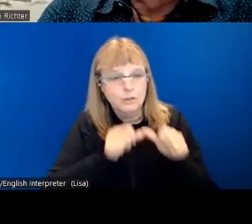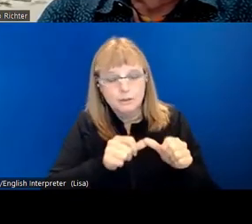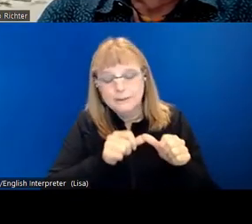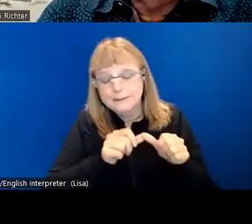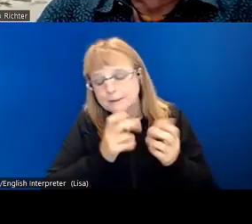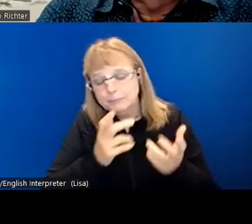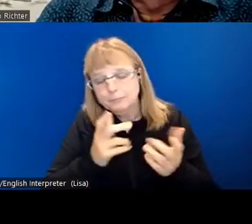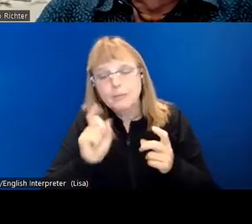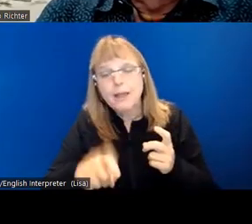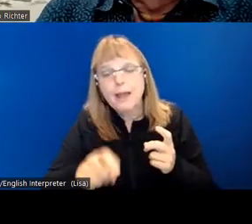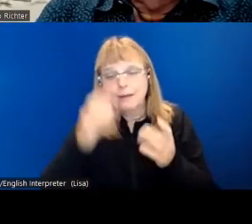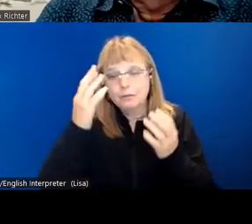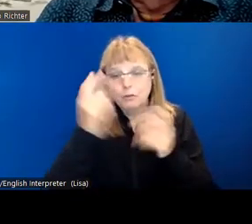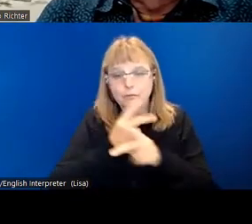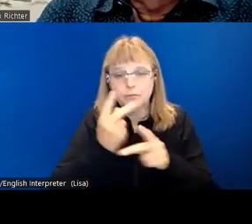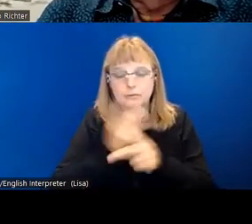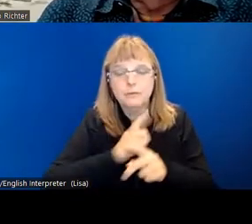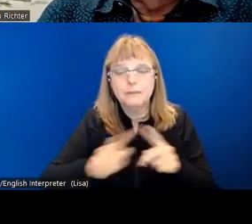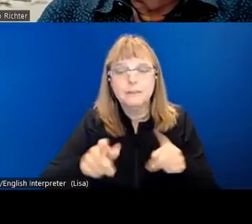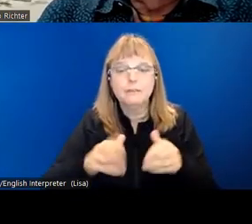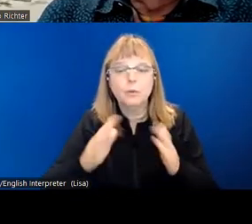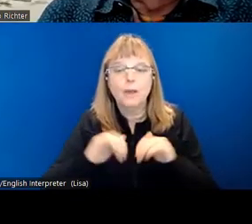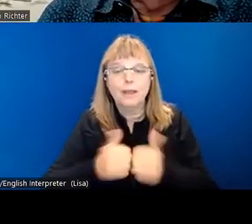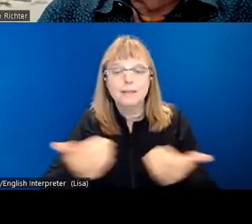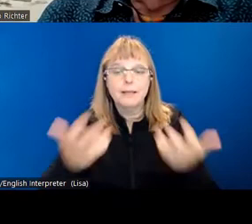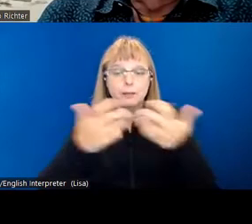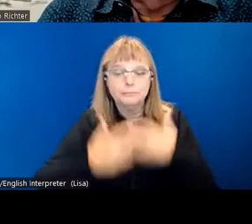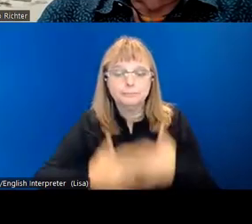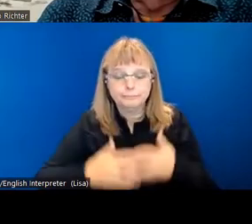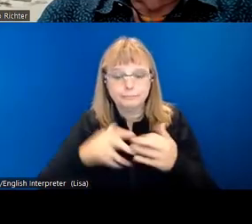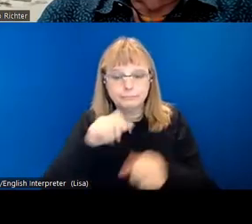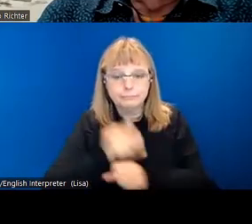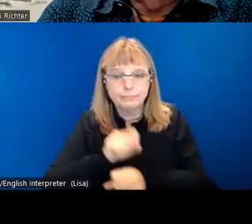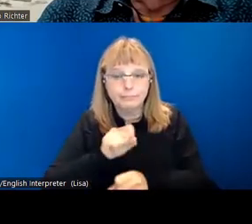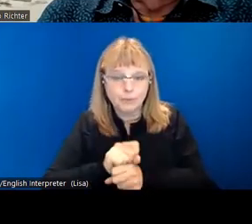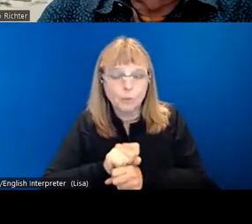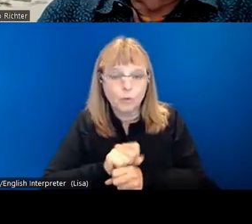to be working together and addressing pretty pressing needs of our time,